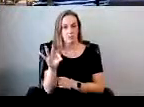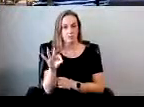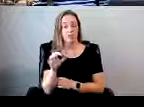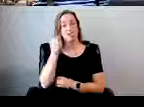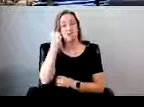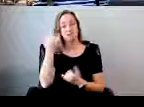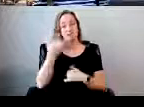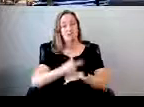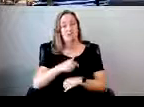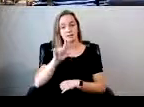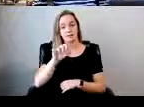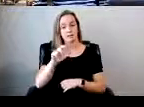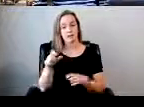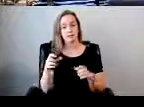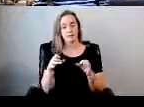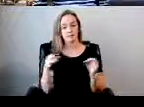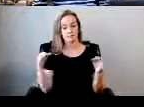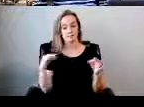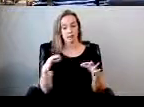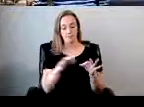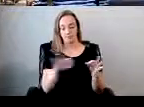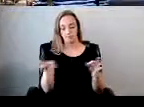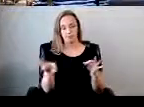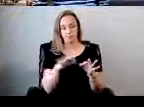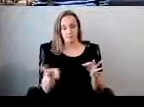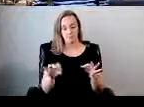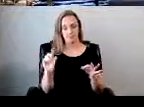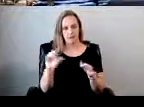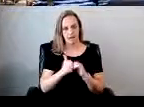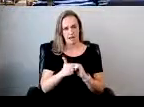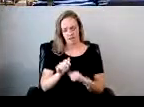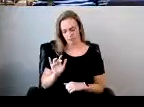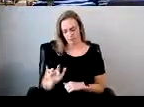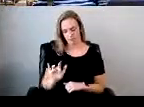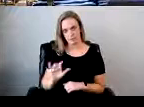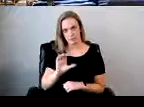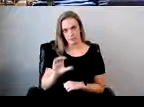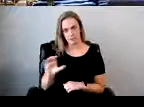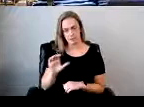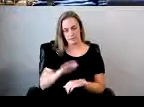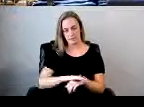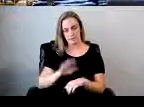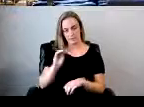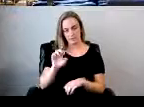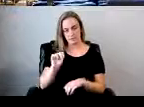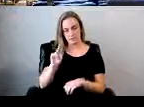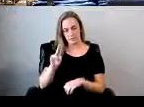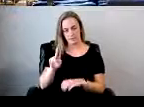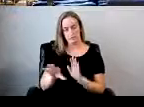You can turn on captions and the Zoom window by clicking the CC button on the menu and selecting show subtitles.